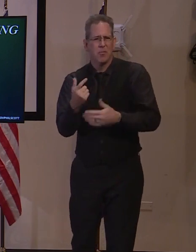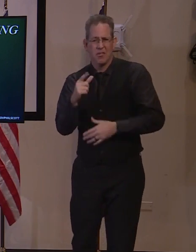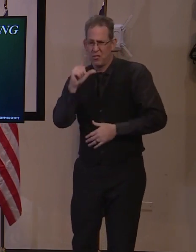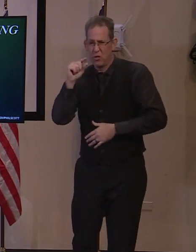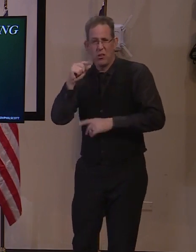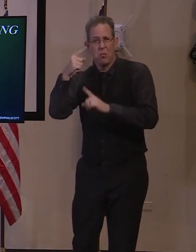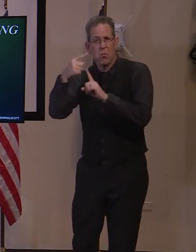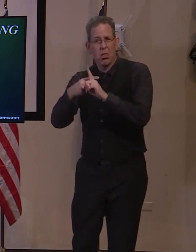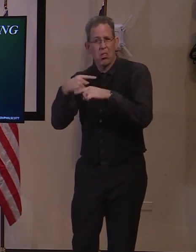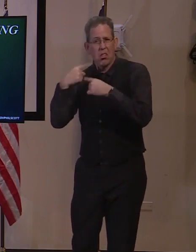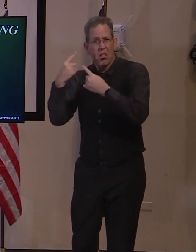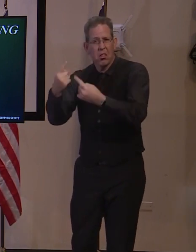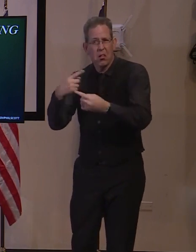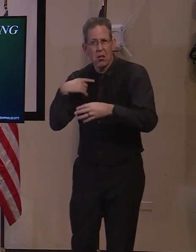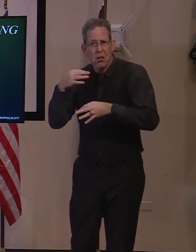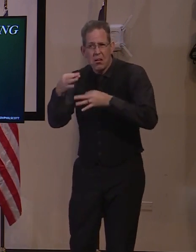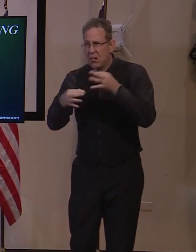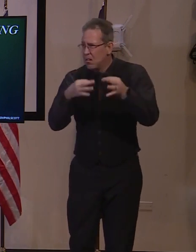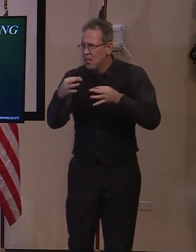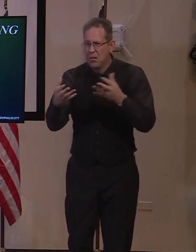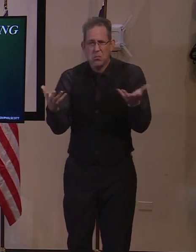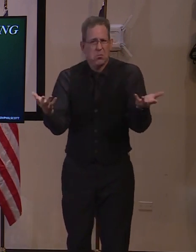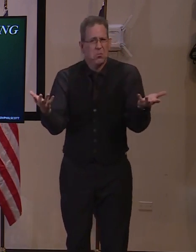total population having at least one dose,